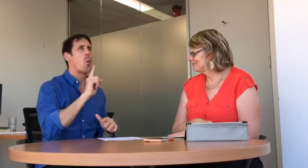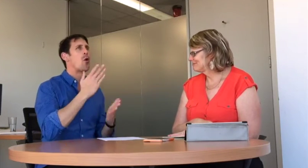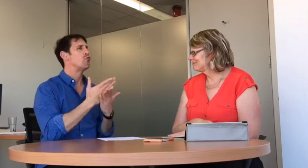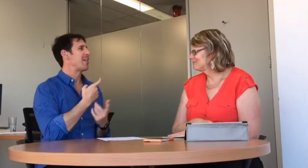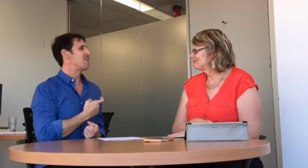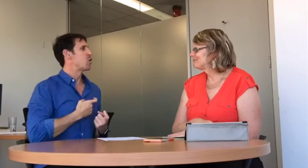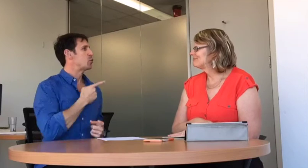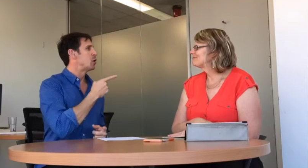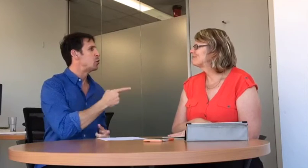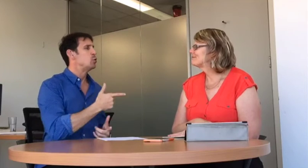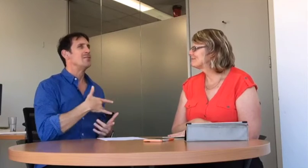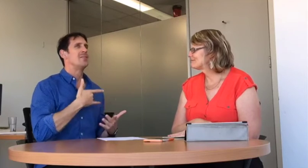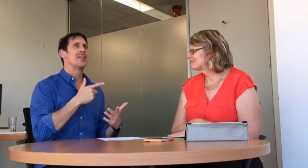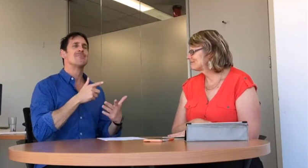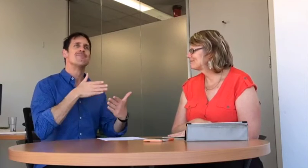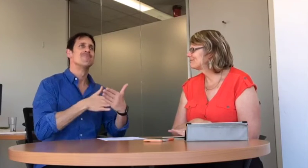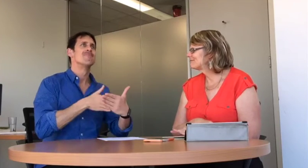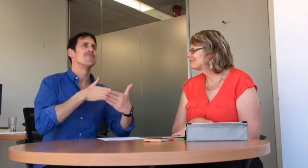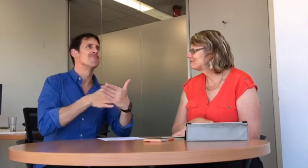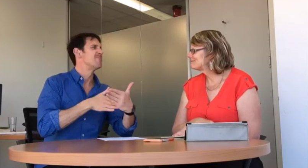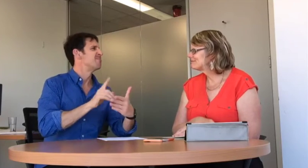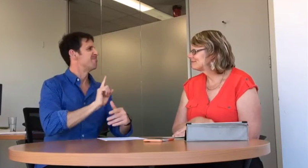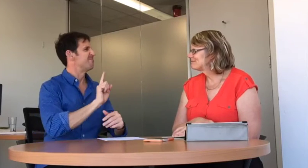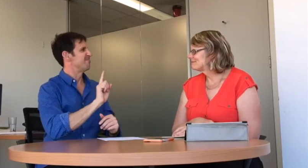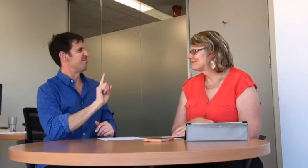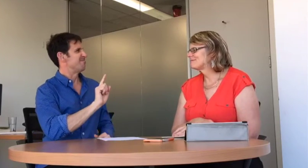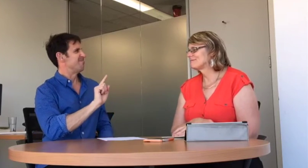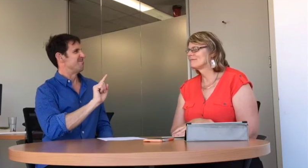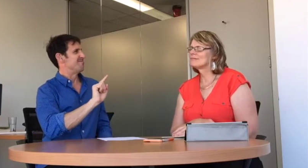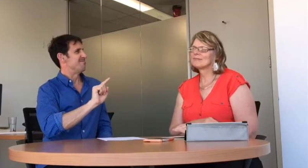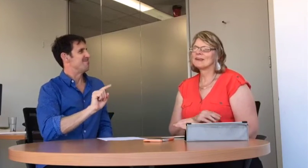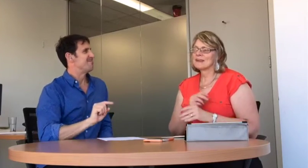What really frustrates you in terms of those misunderstandings?